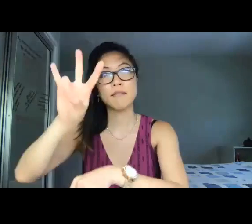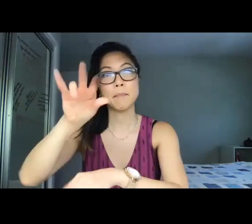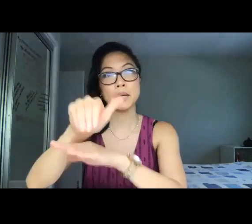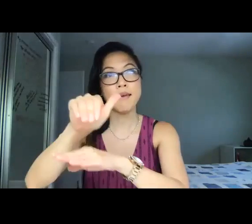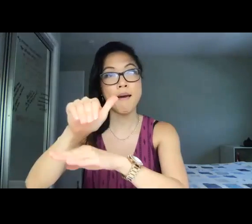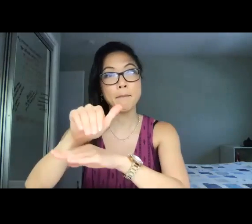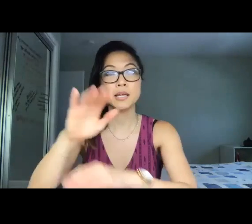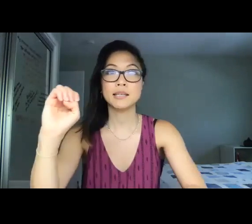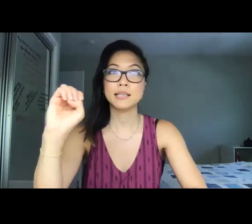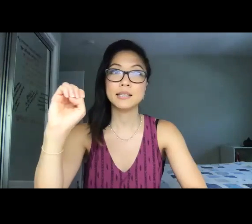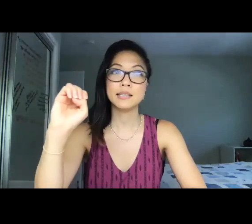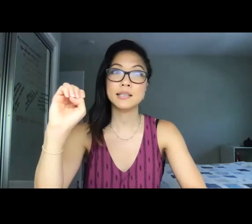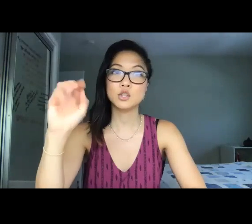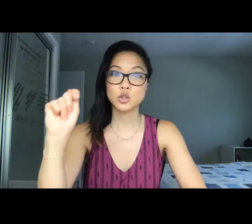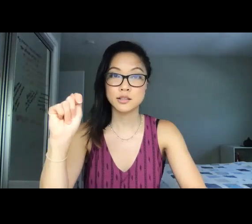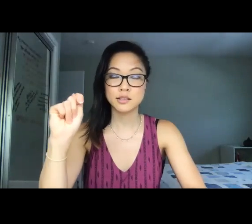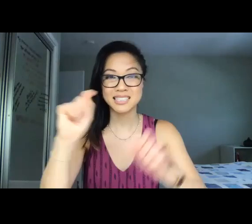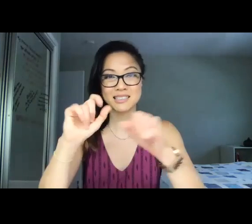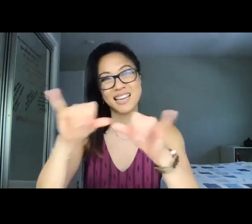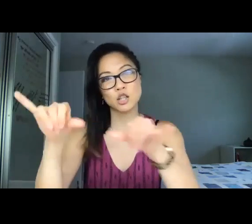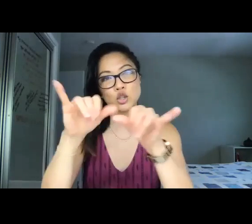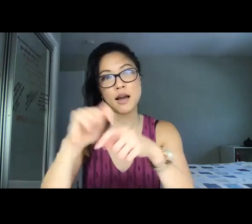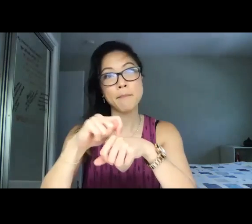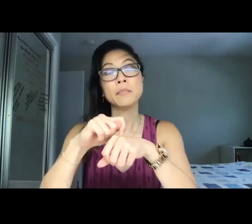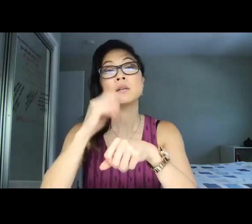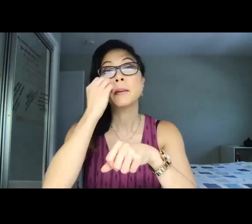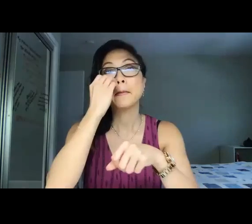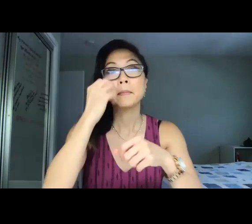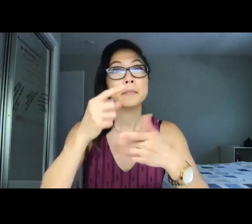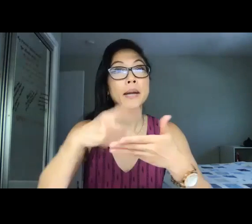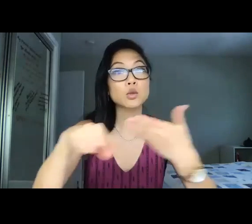Next week's conversation is titled studio practice redefined.